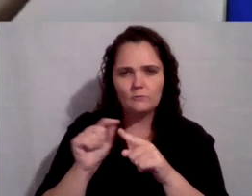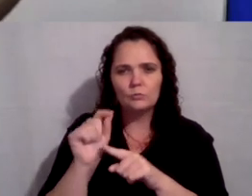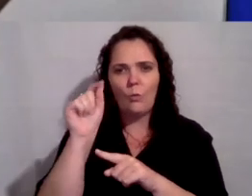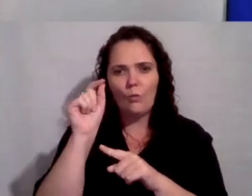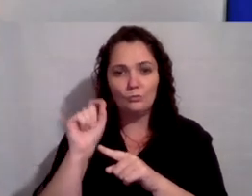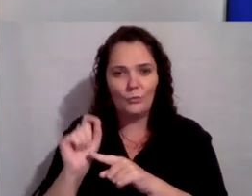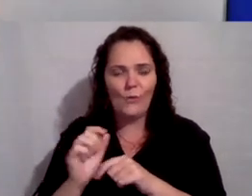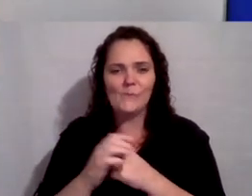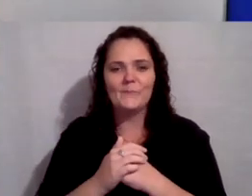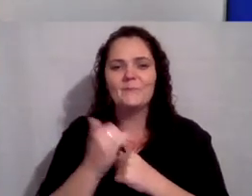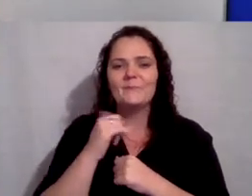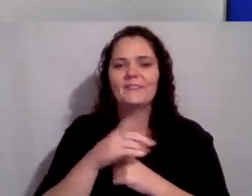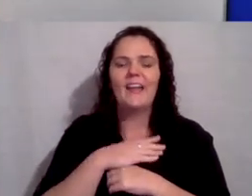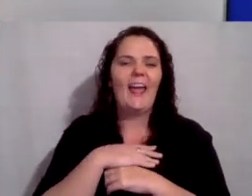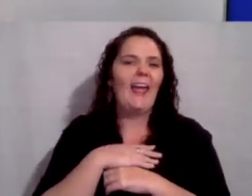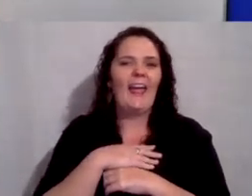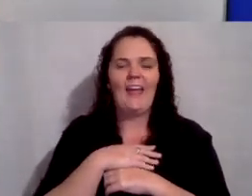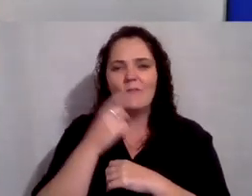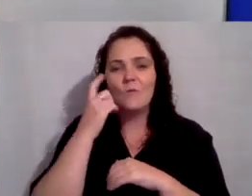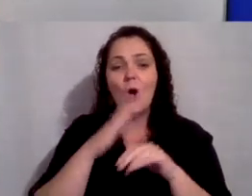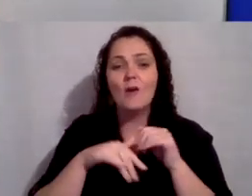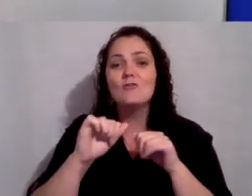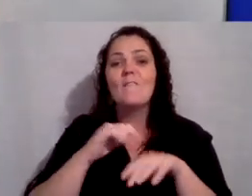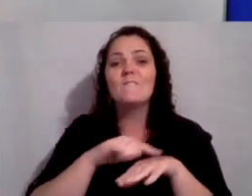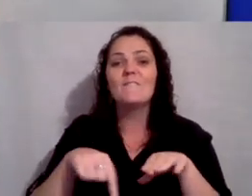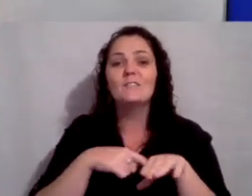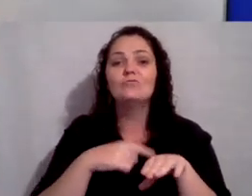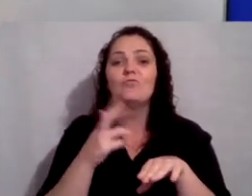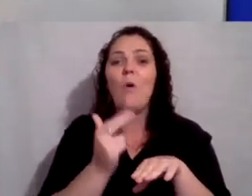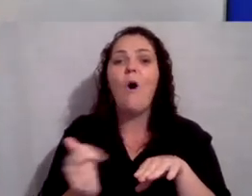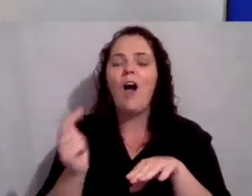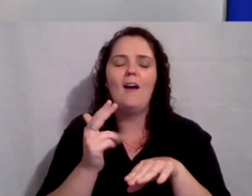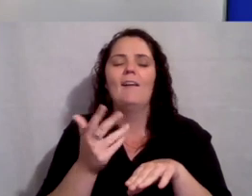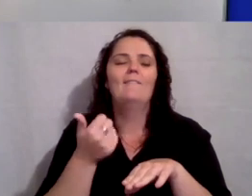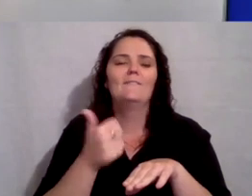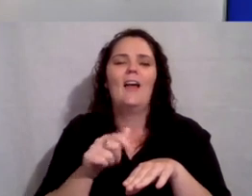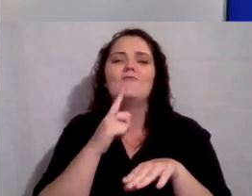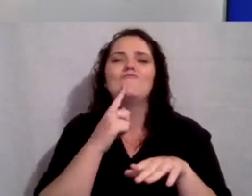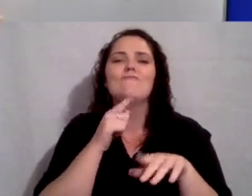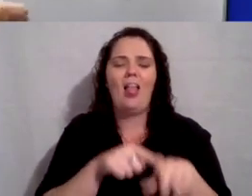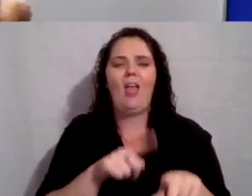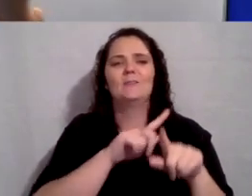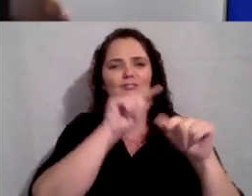of you who are more afraid of drawing feet, now you can just do the shape alright, that'll help.